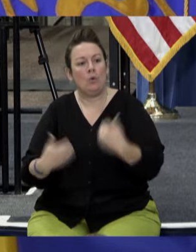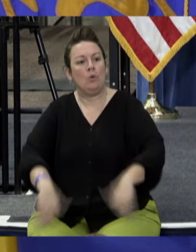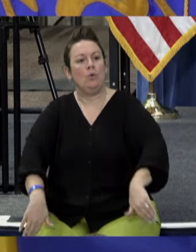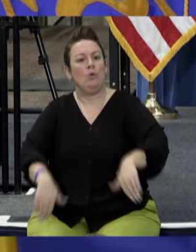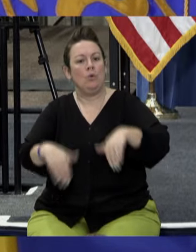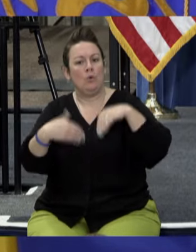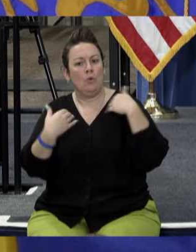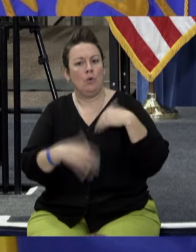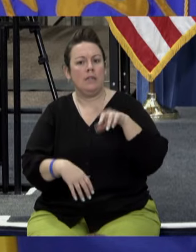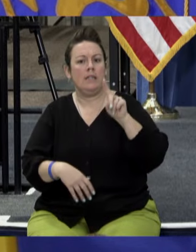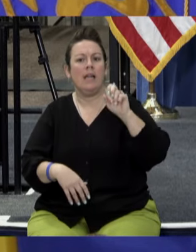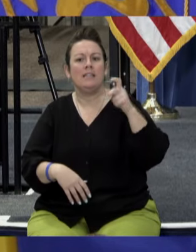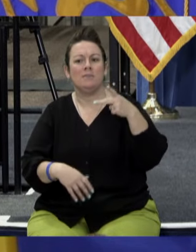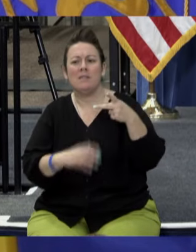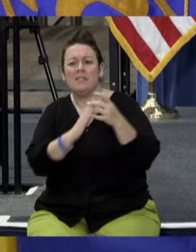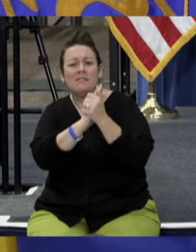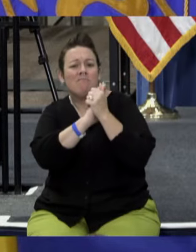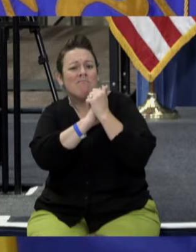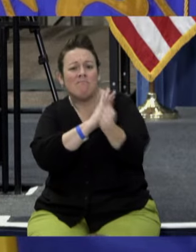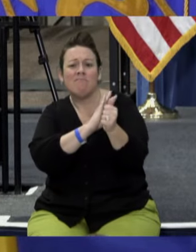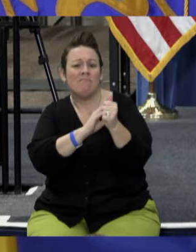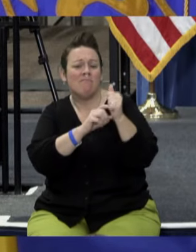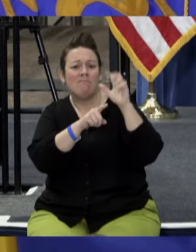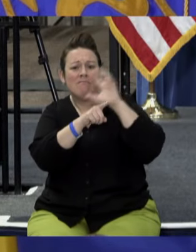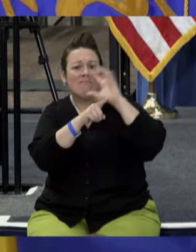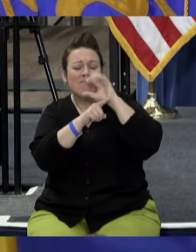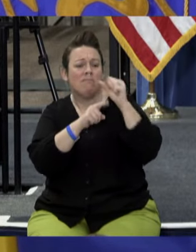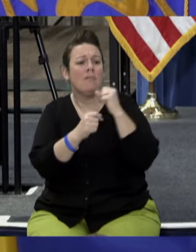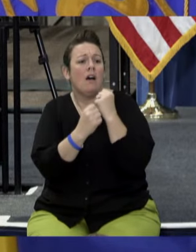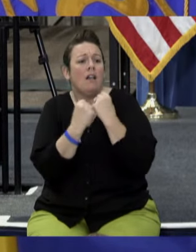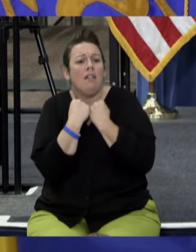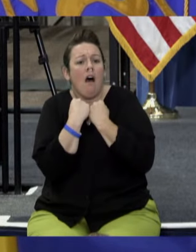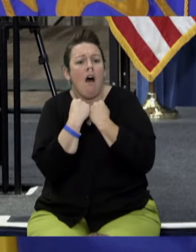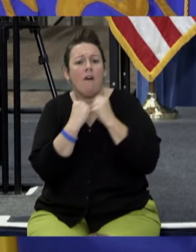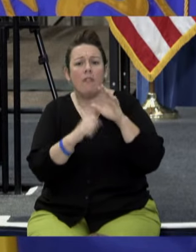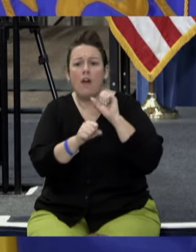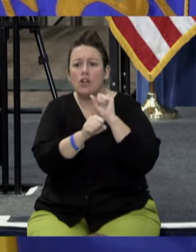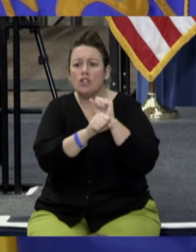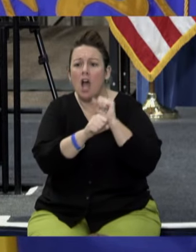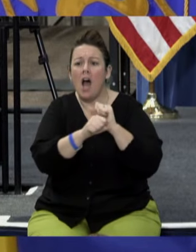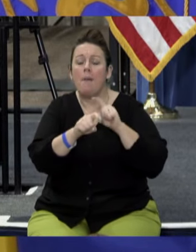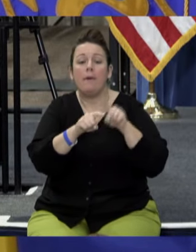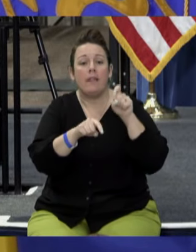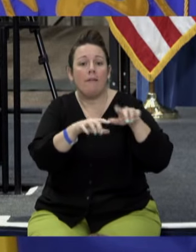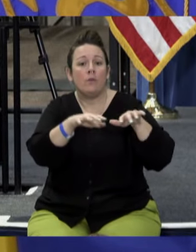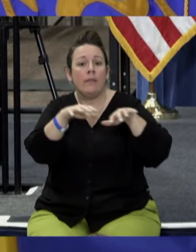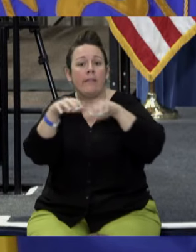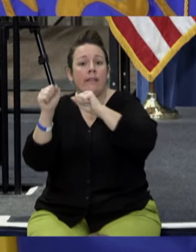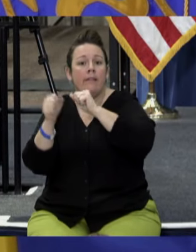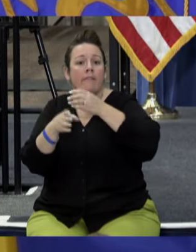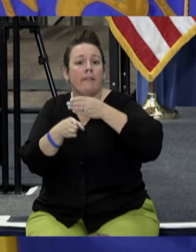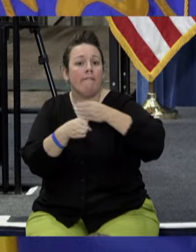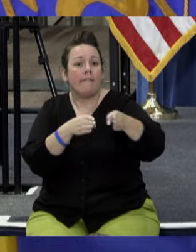DSPs who love their jobs but leave our field because they can't figure out how to make it